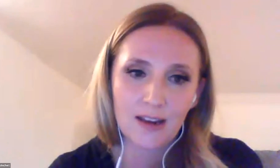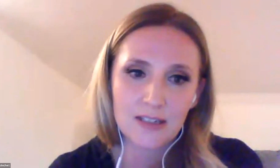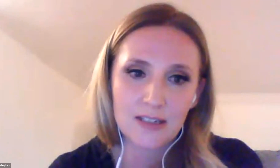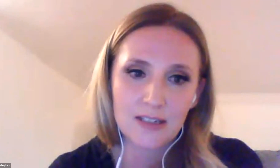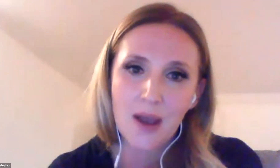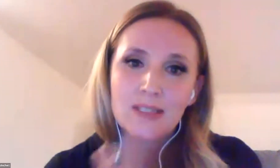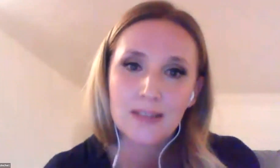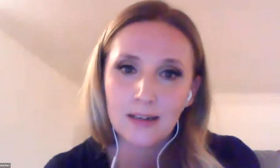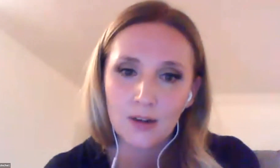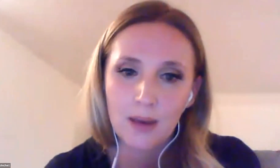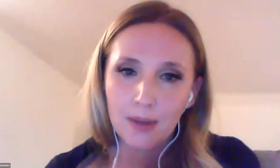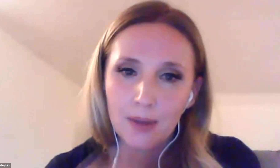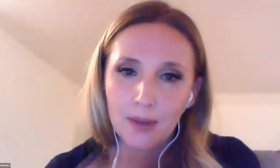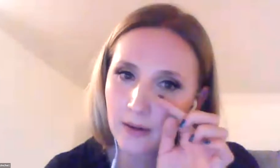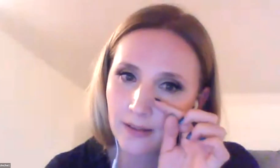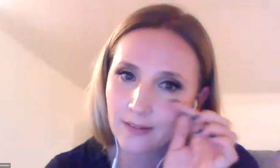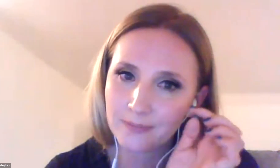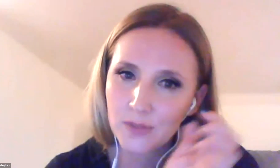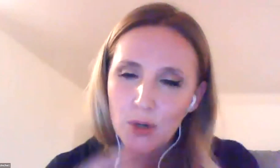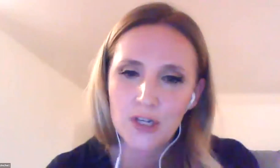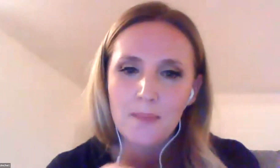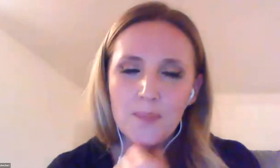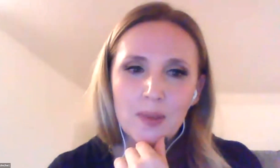and I was sitting near that billet and they got a little choked up.